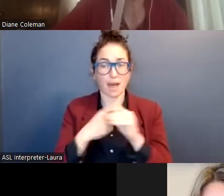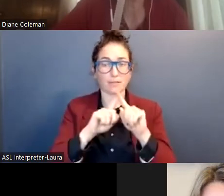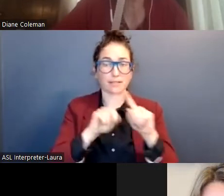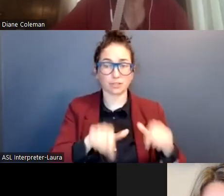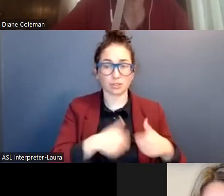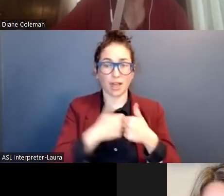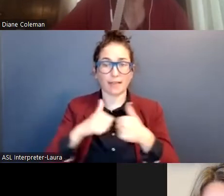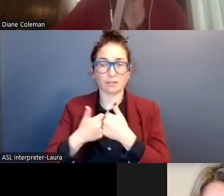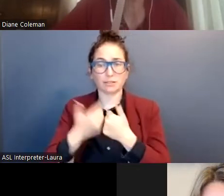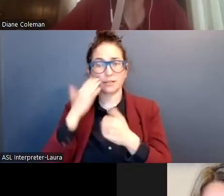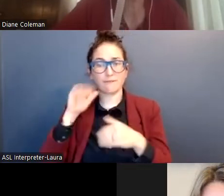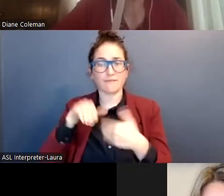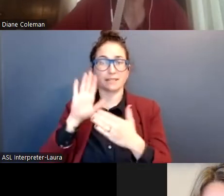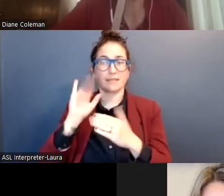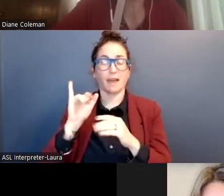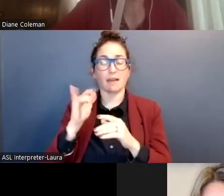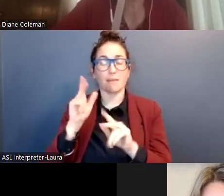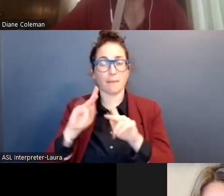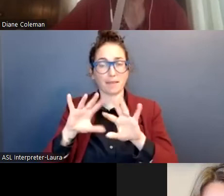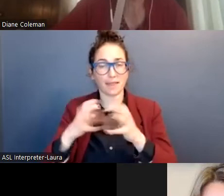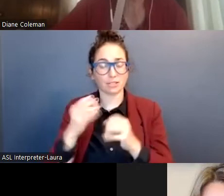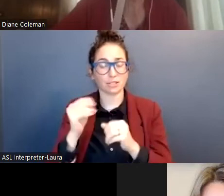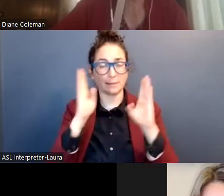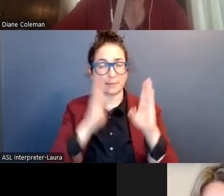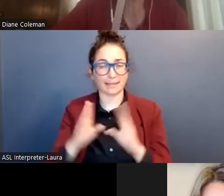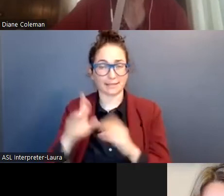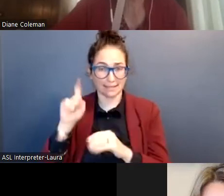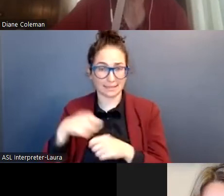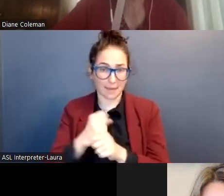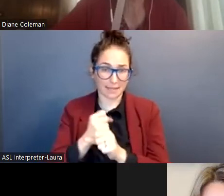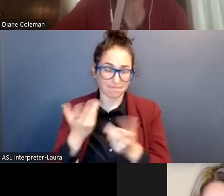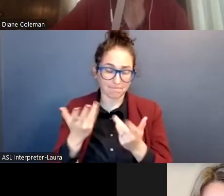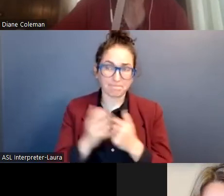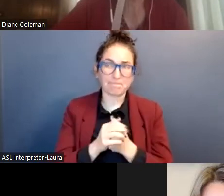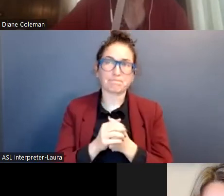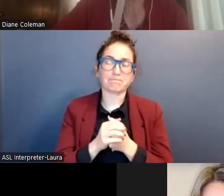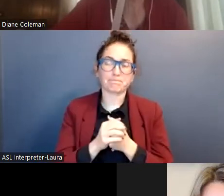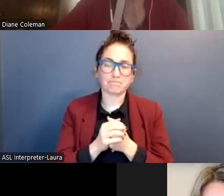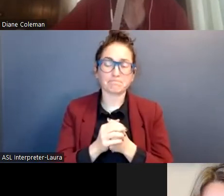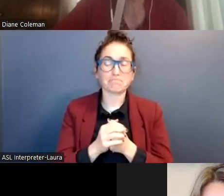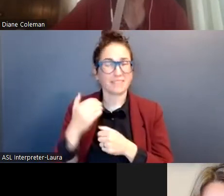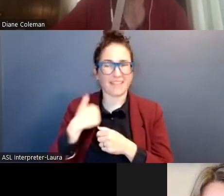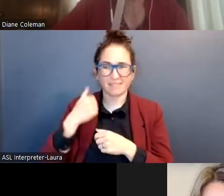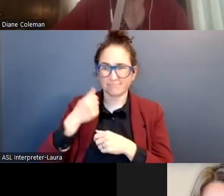facing this population and the plans that need to be made. I've had several opportunities to